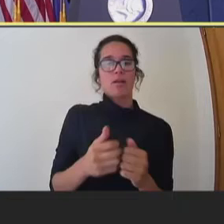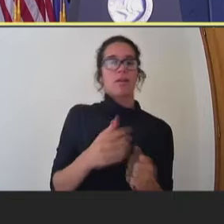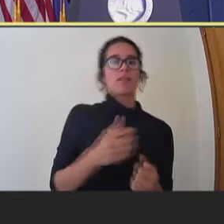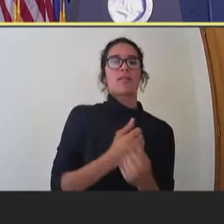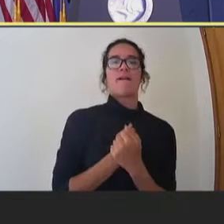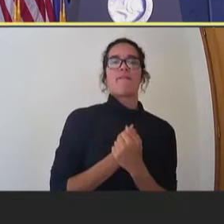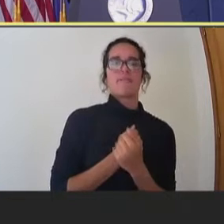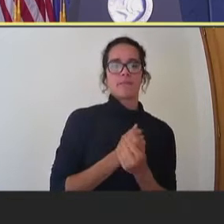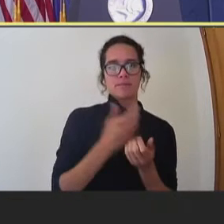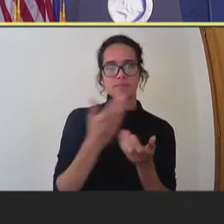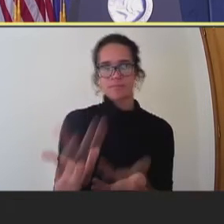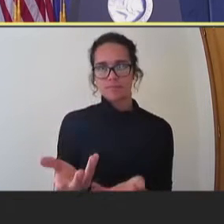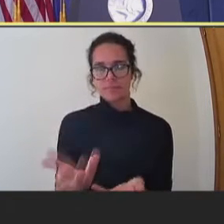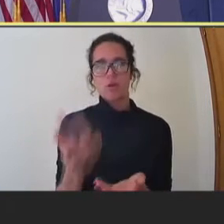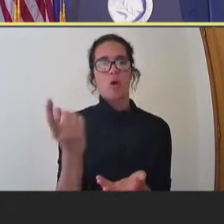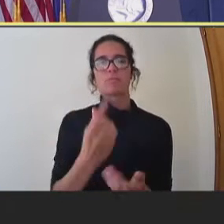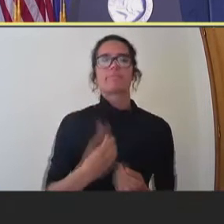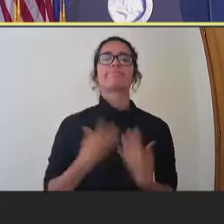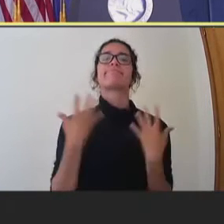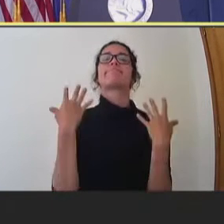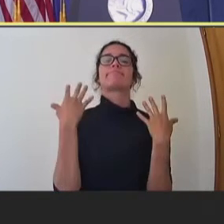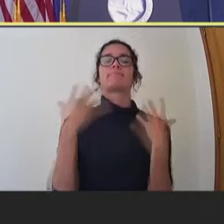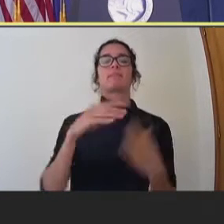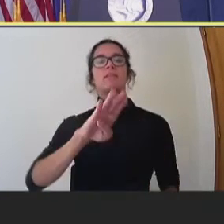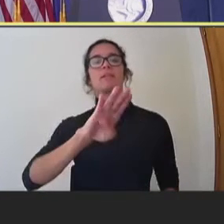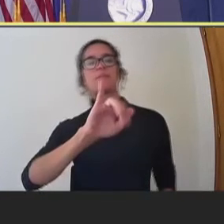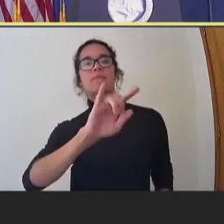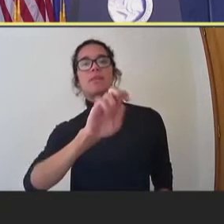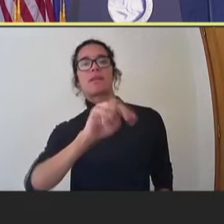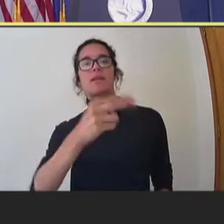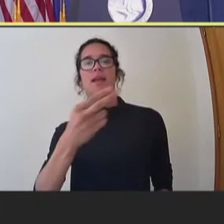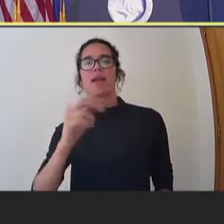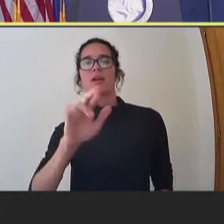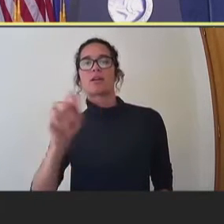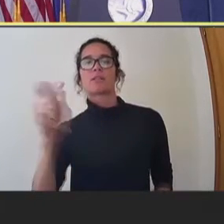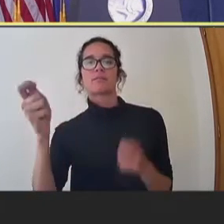The Biden-Harris administration promised to support the LGBTQIA+ community from